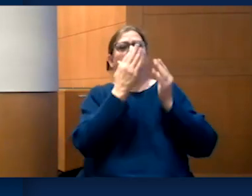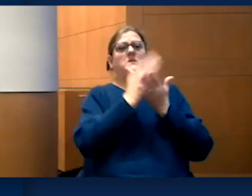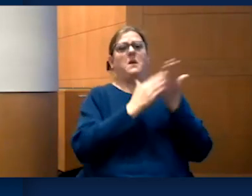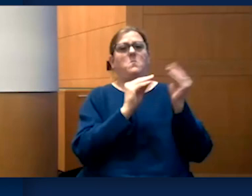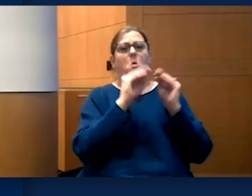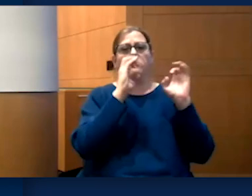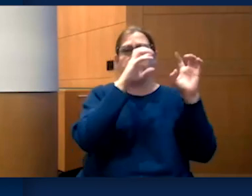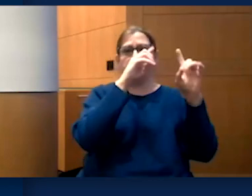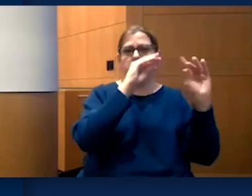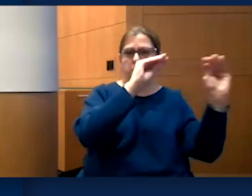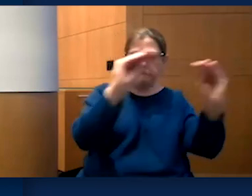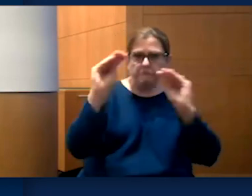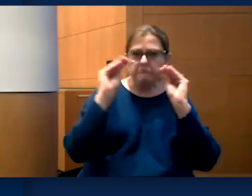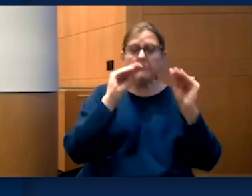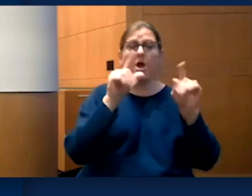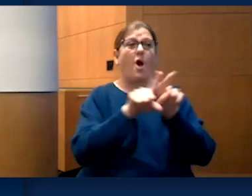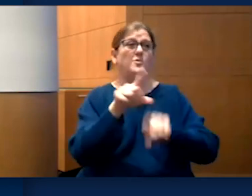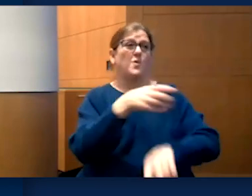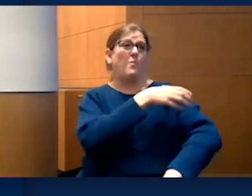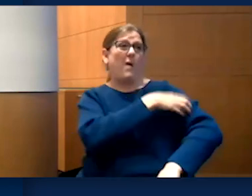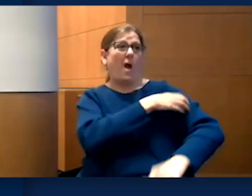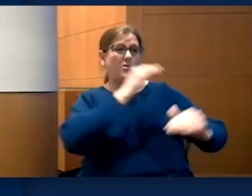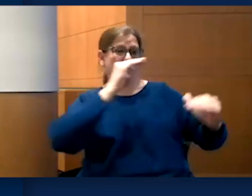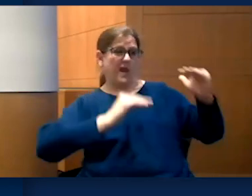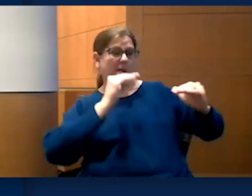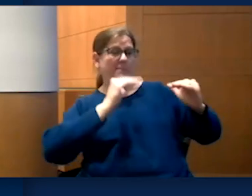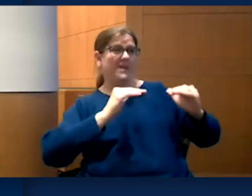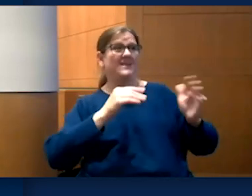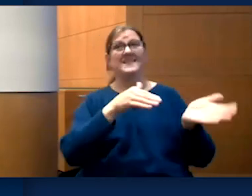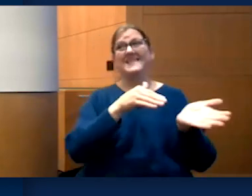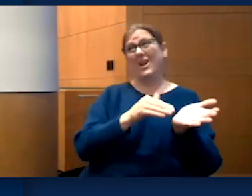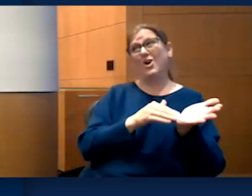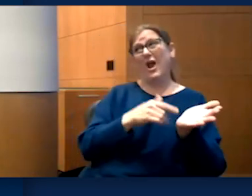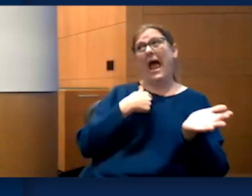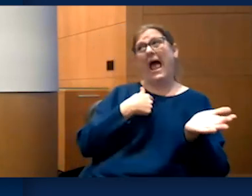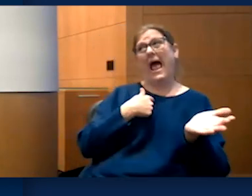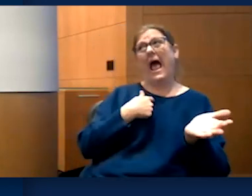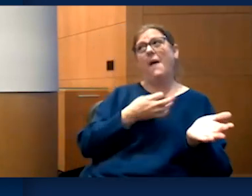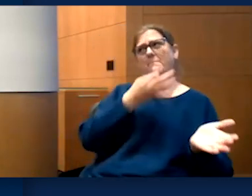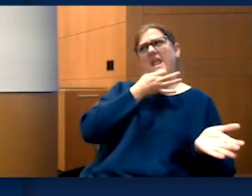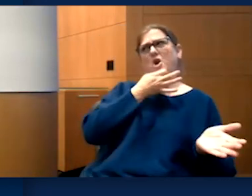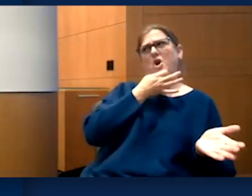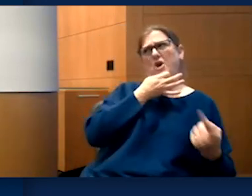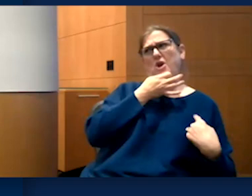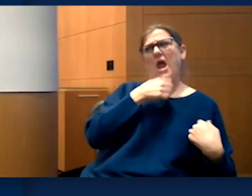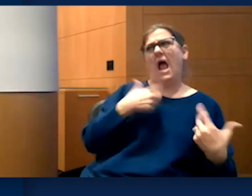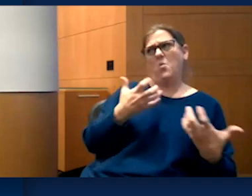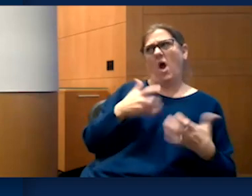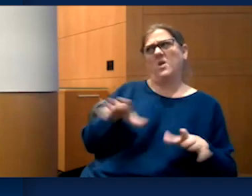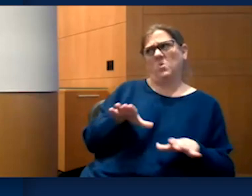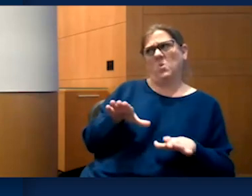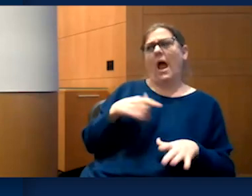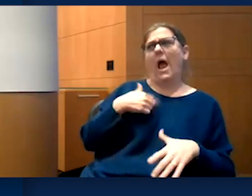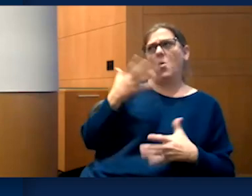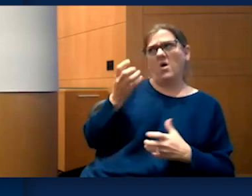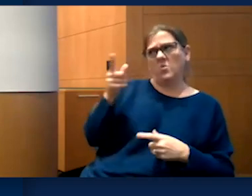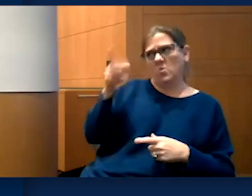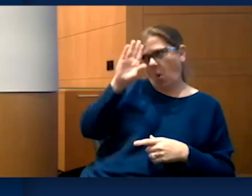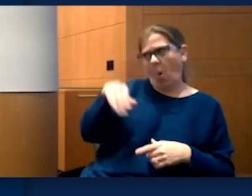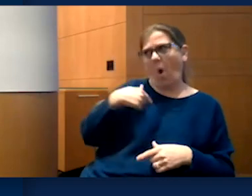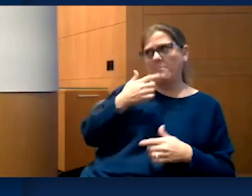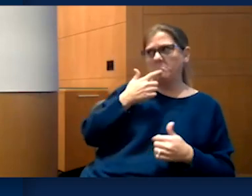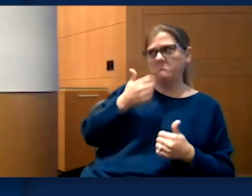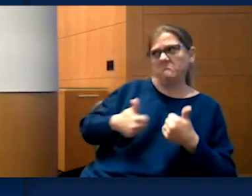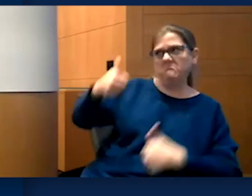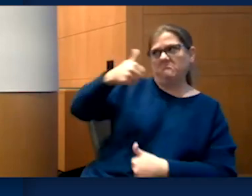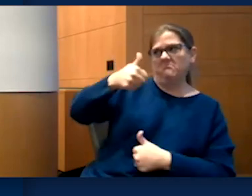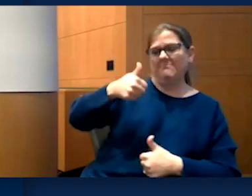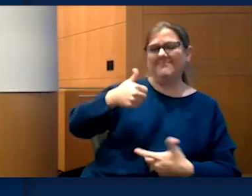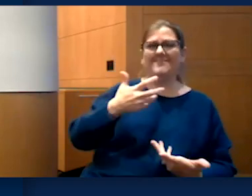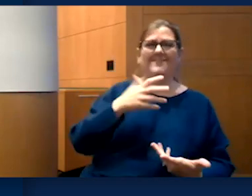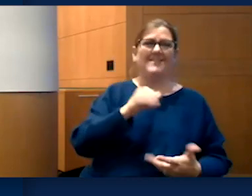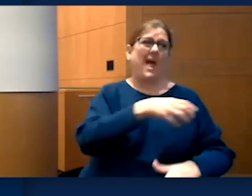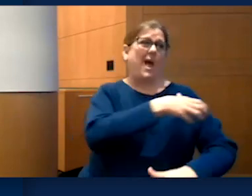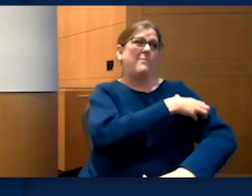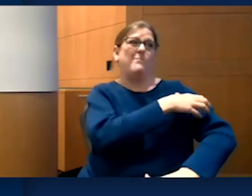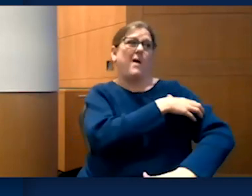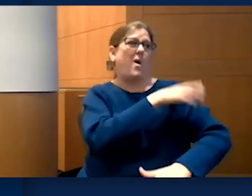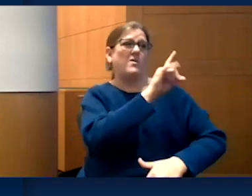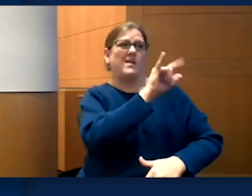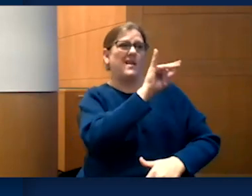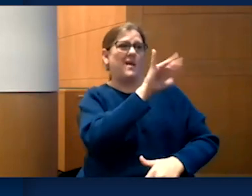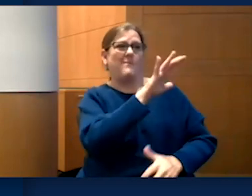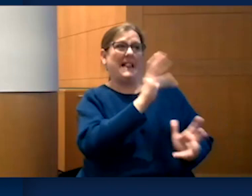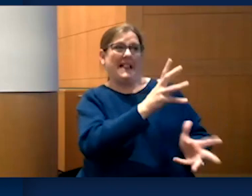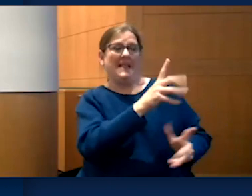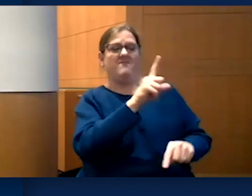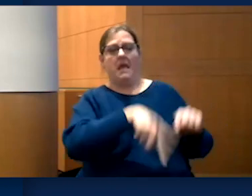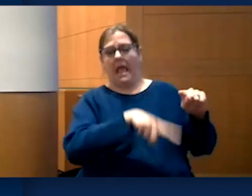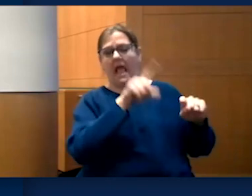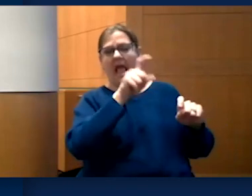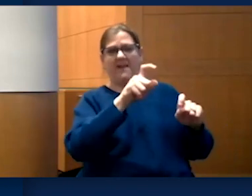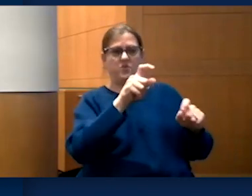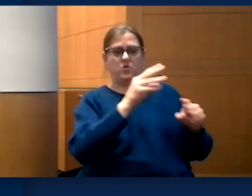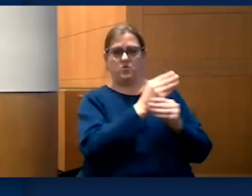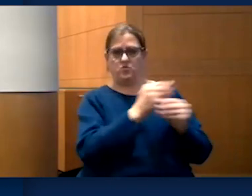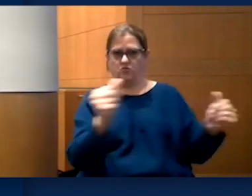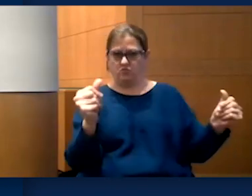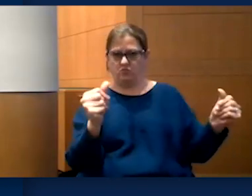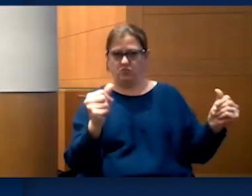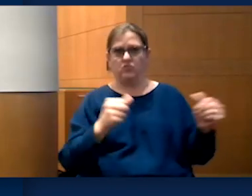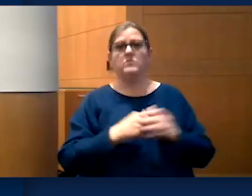There's a power dynamic with the physicians saying, I want to do it because I'm better and I want you to know I'm better. That power dynamic cannot remain.